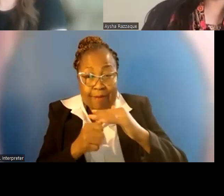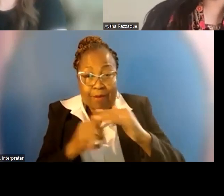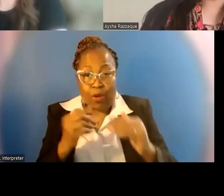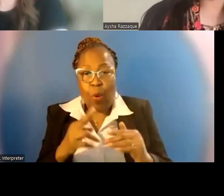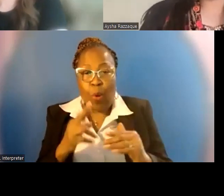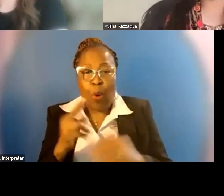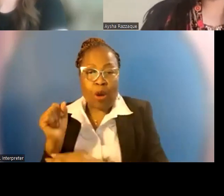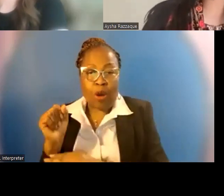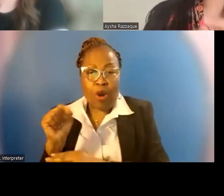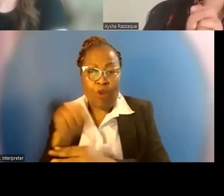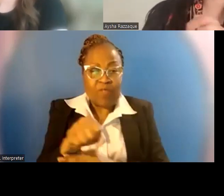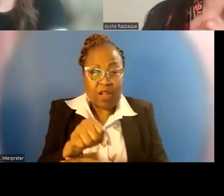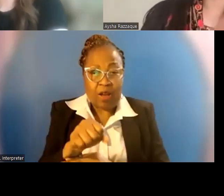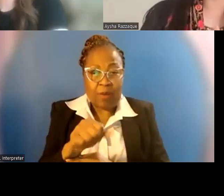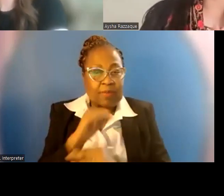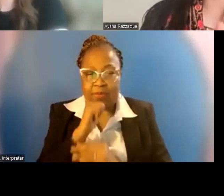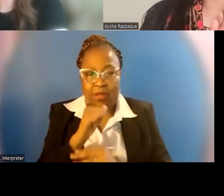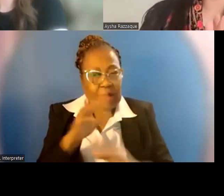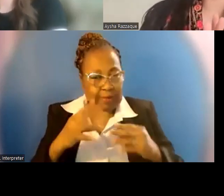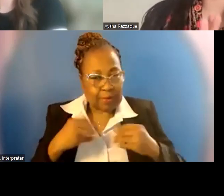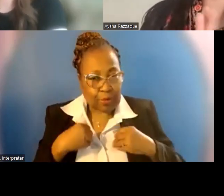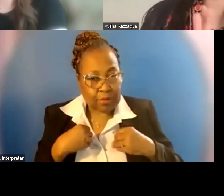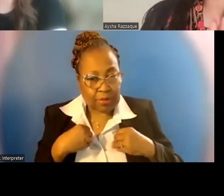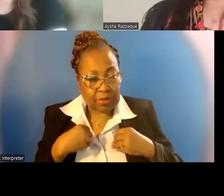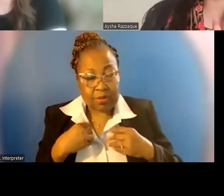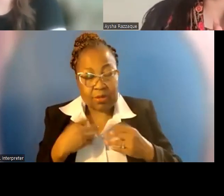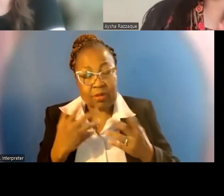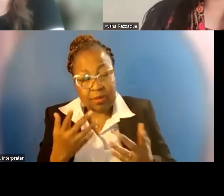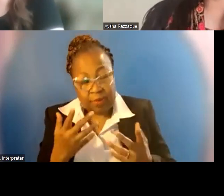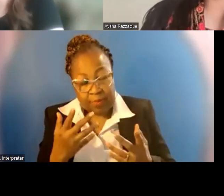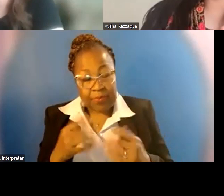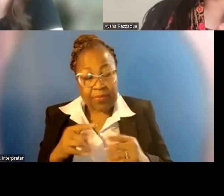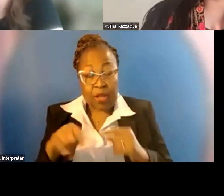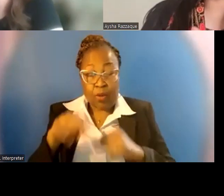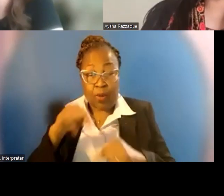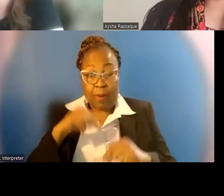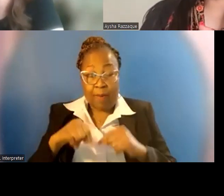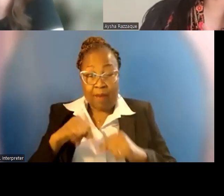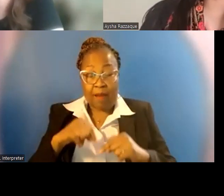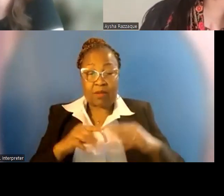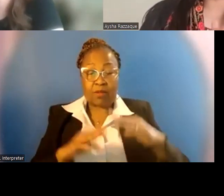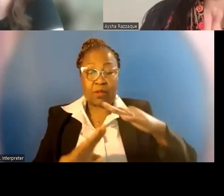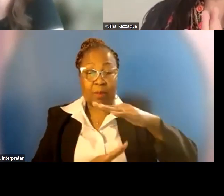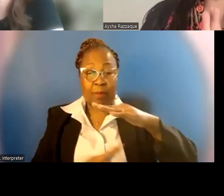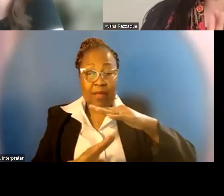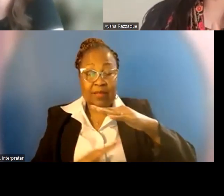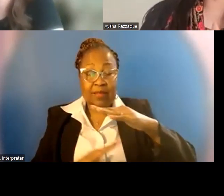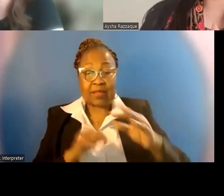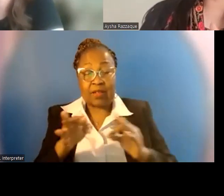rather than embraced. And going back to the basics of explaining that,